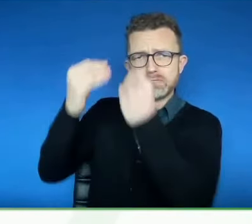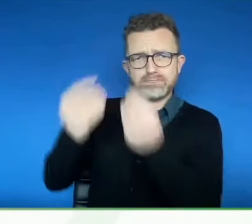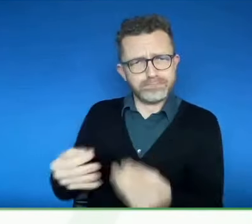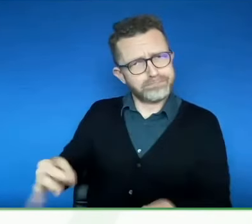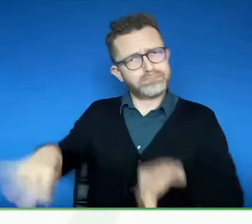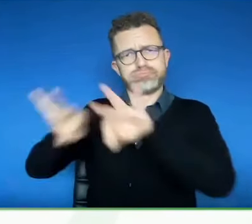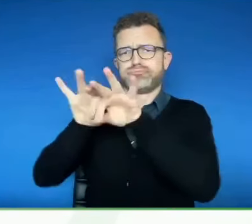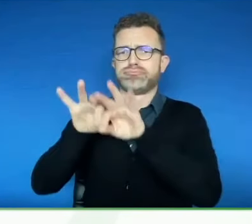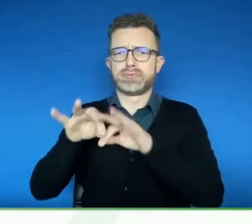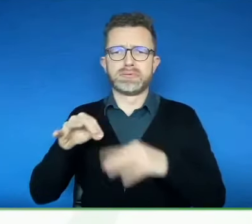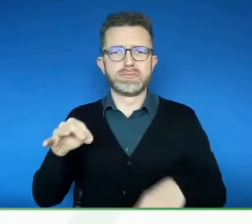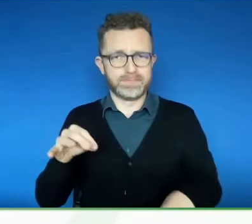Hopefully, this video will work.